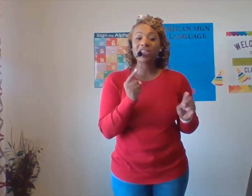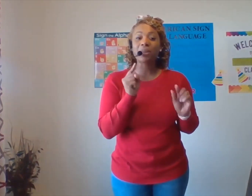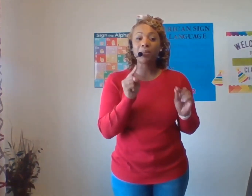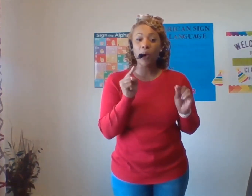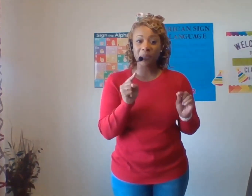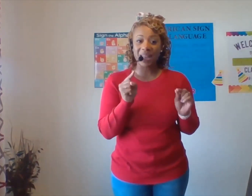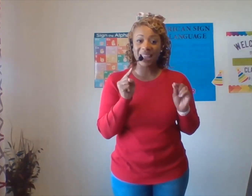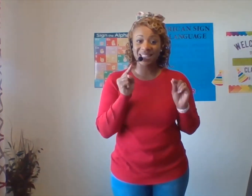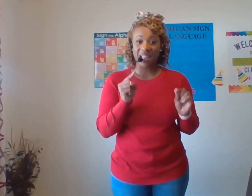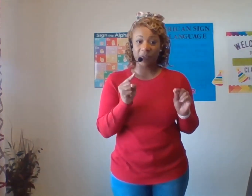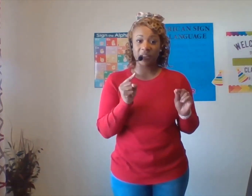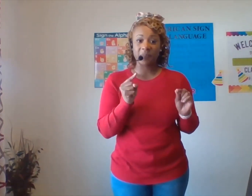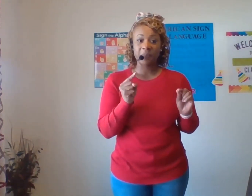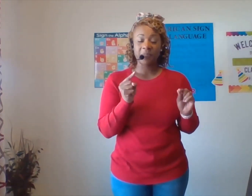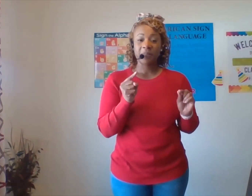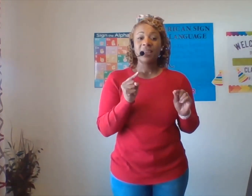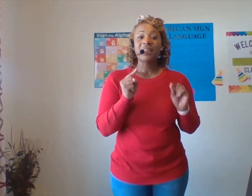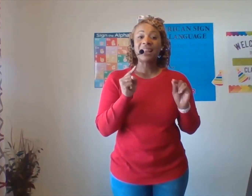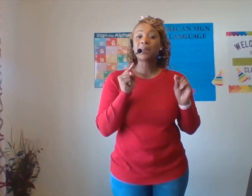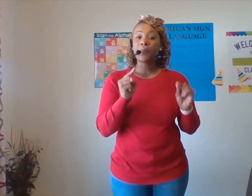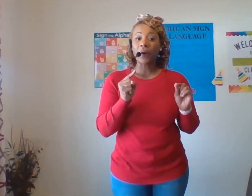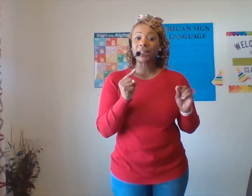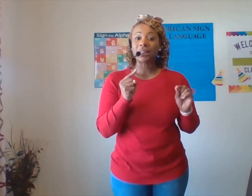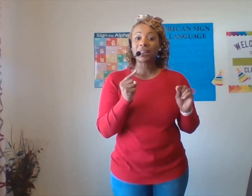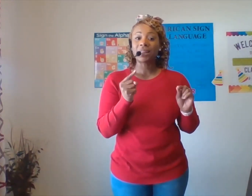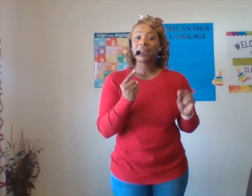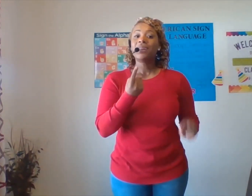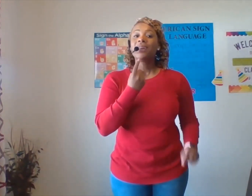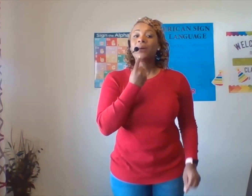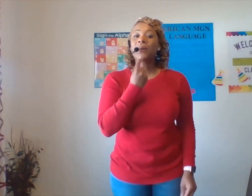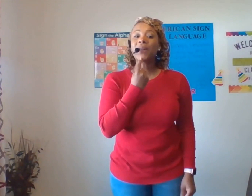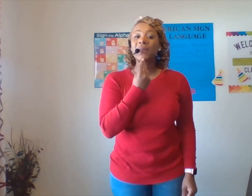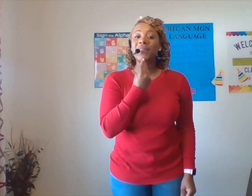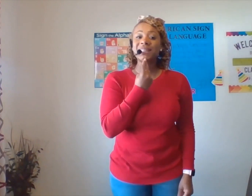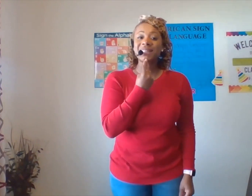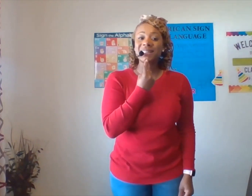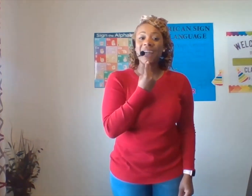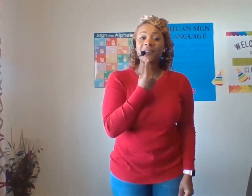the movement is different that's important we know this is the sign for